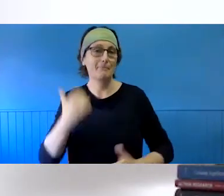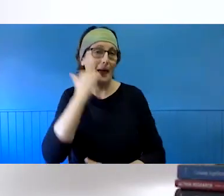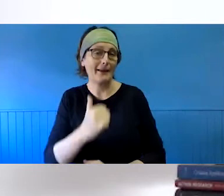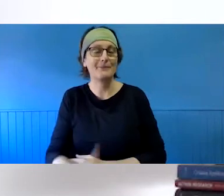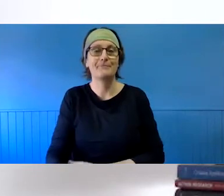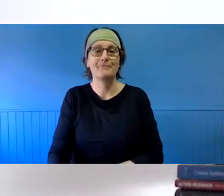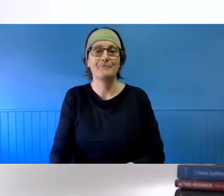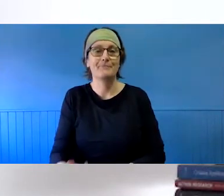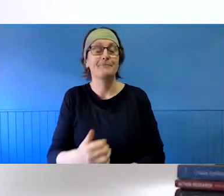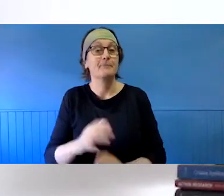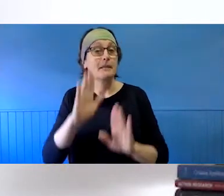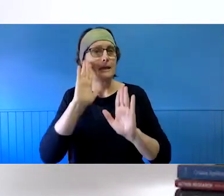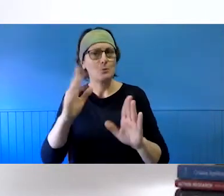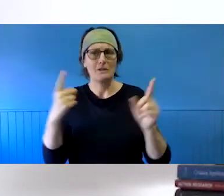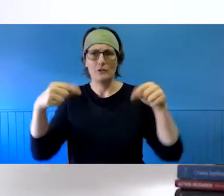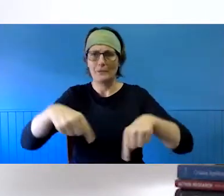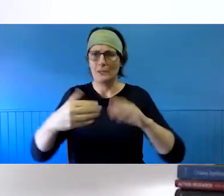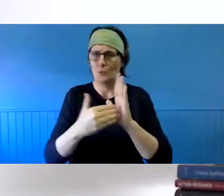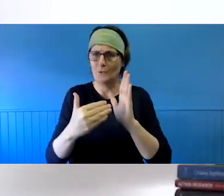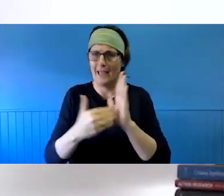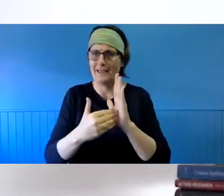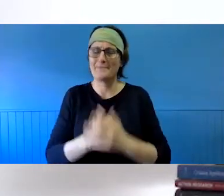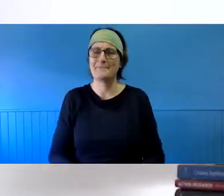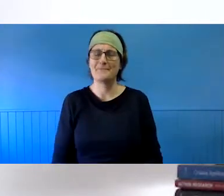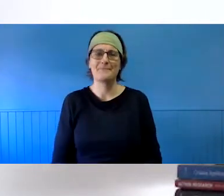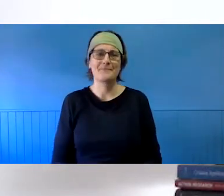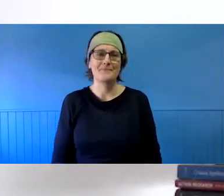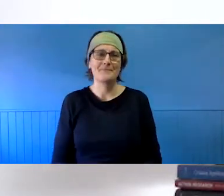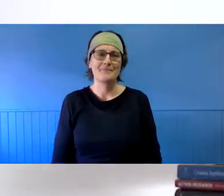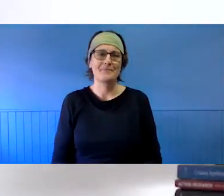It's wonderful to be here with everybody this morning and I'm